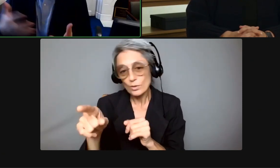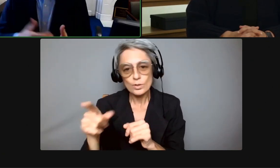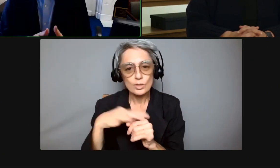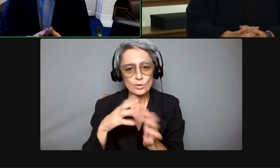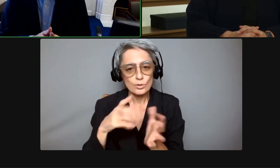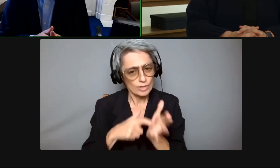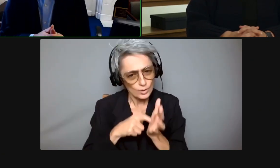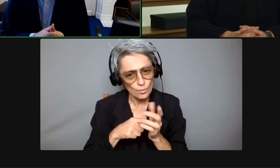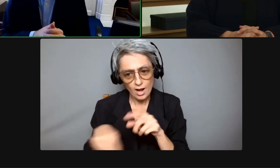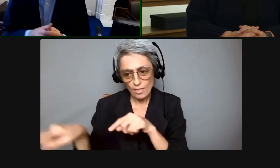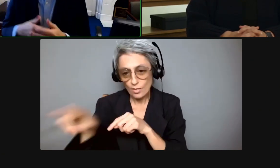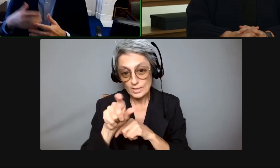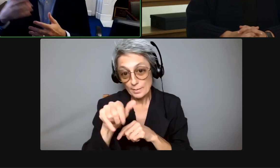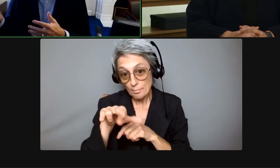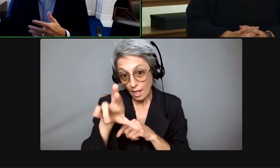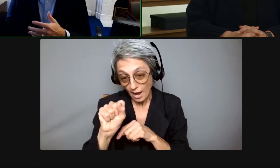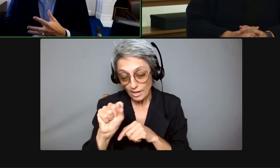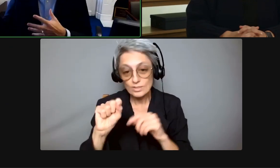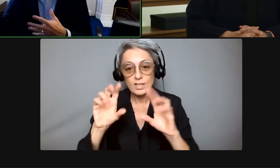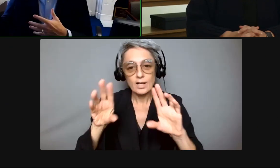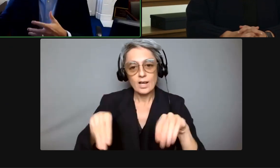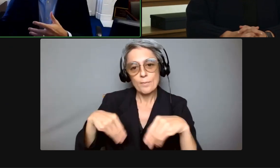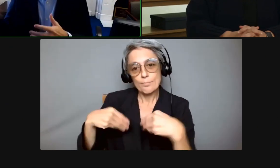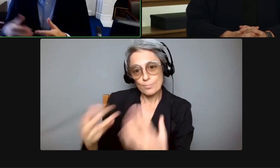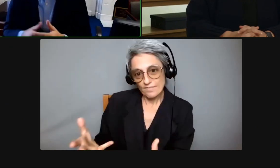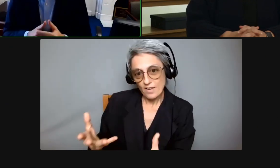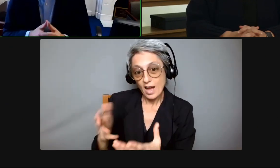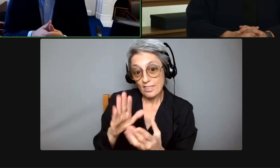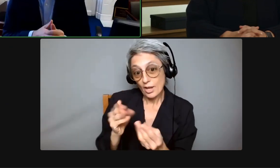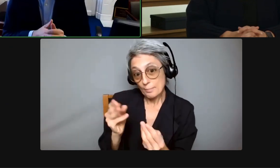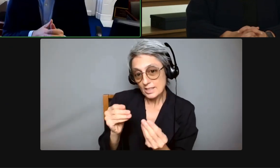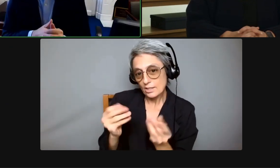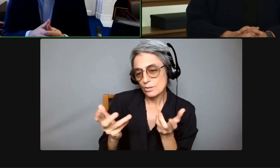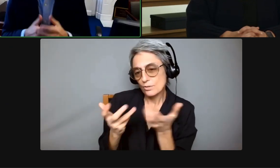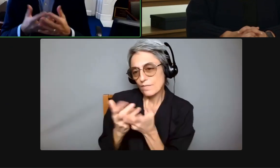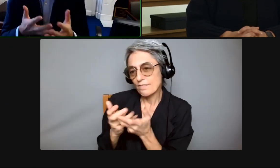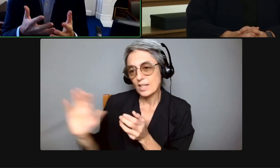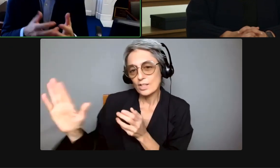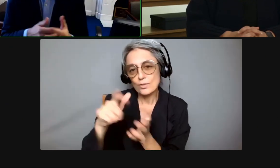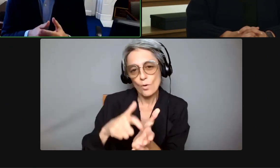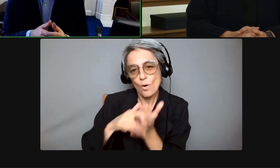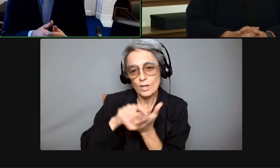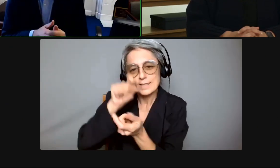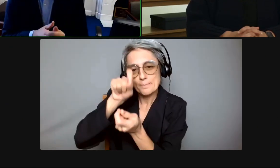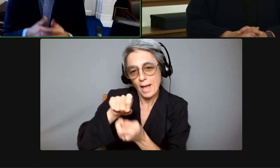provide materials to your prospects that are achieving your sustainability goals. The president said the same thing to us.